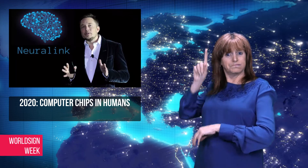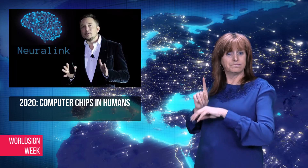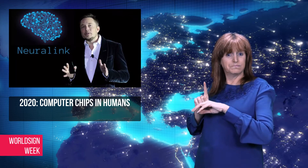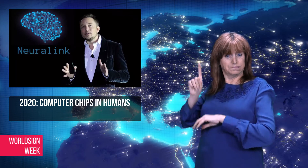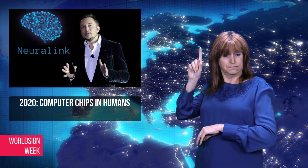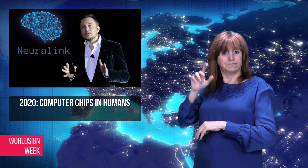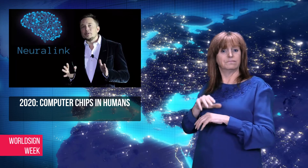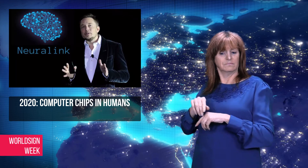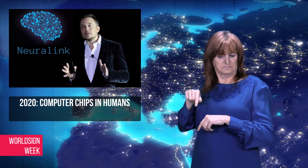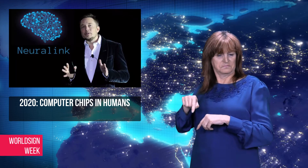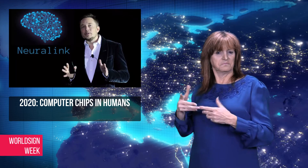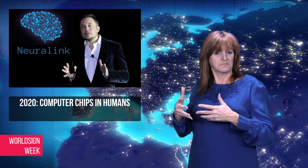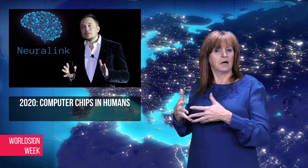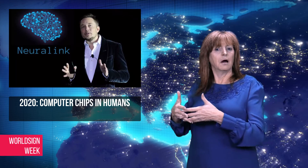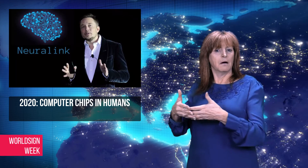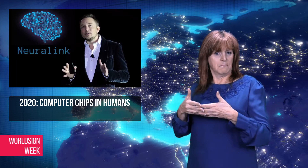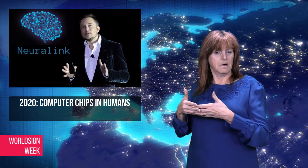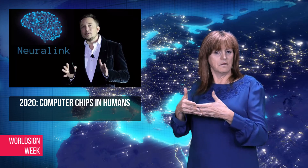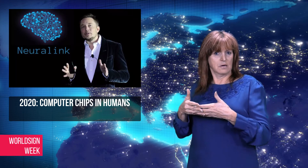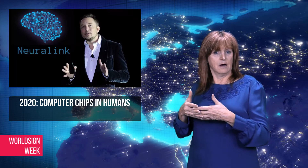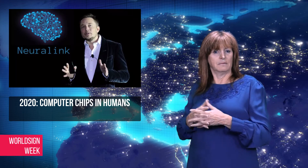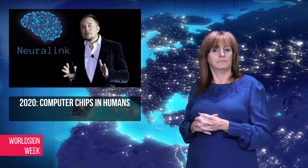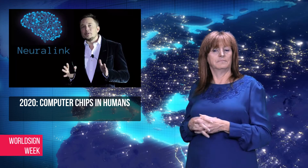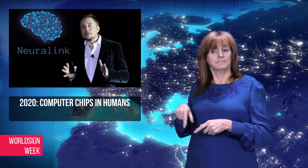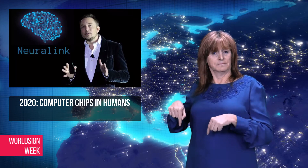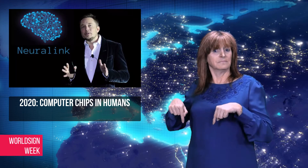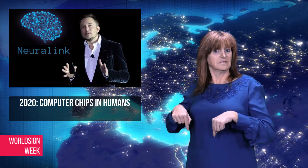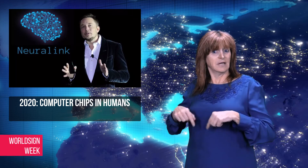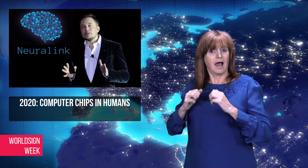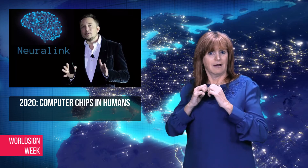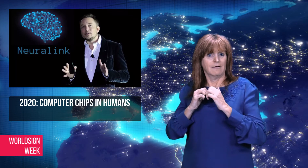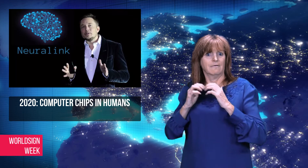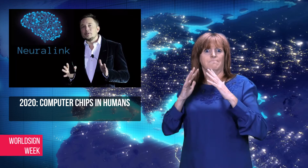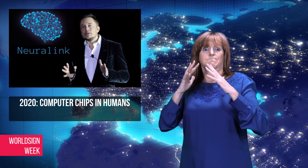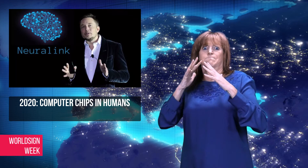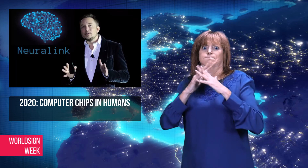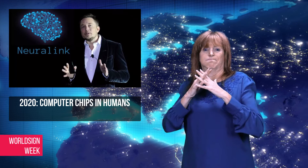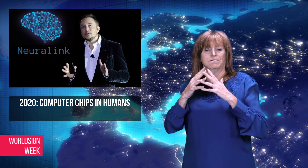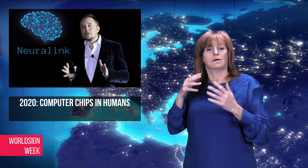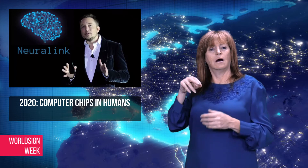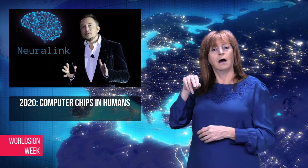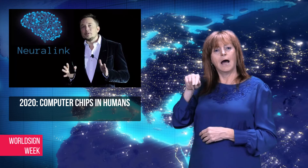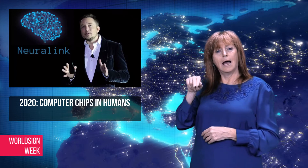transportation, both in the U.S., has now launched